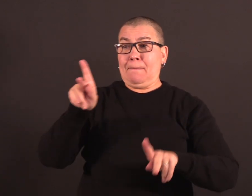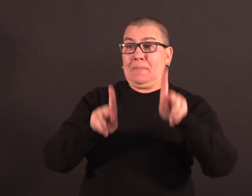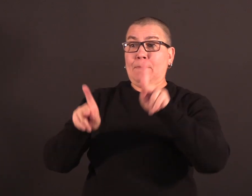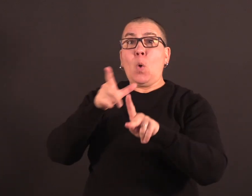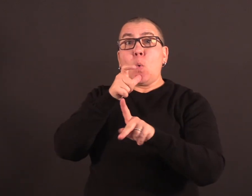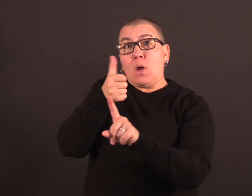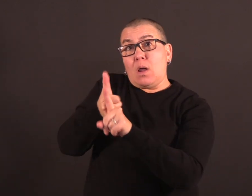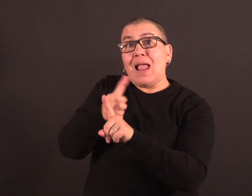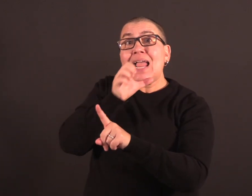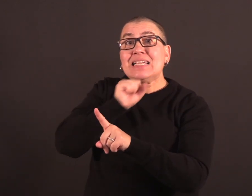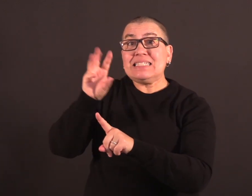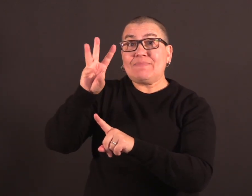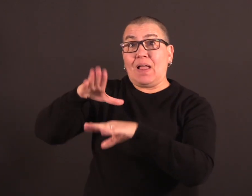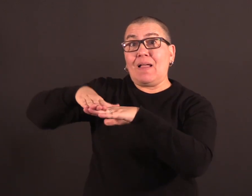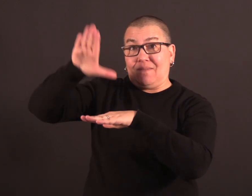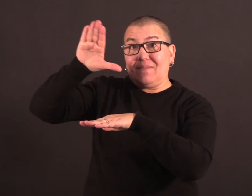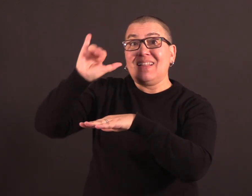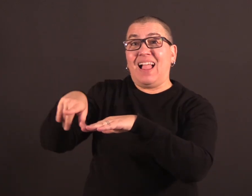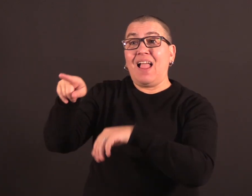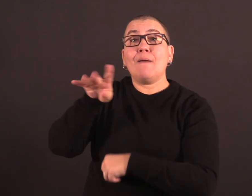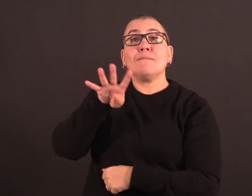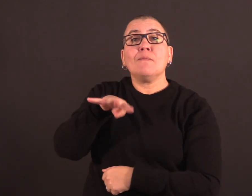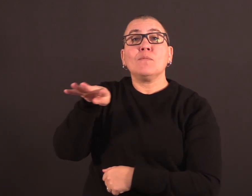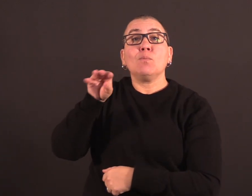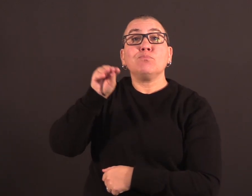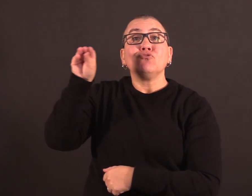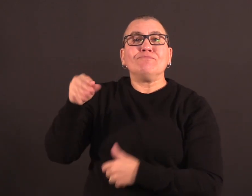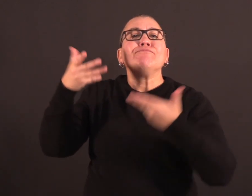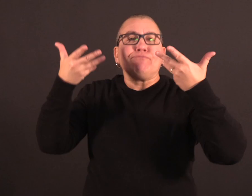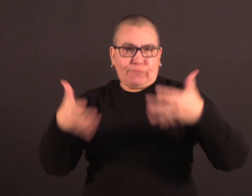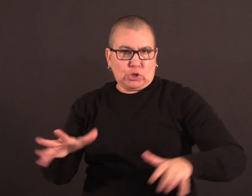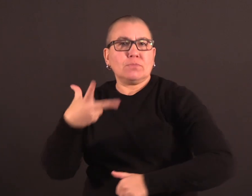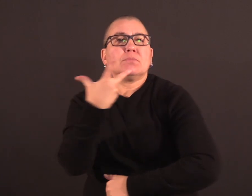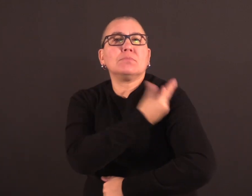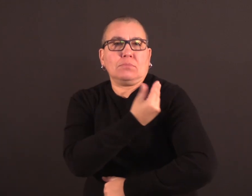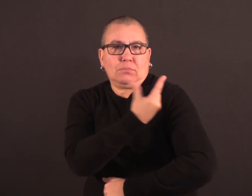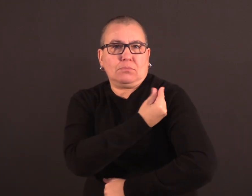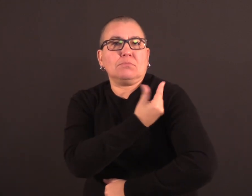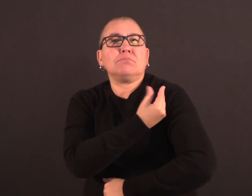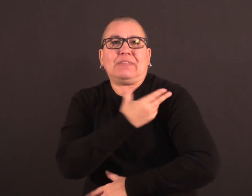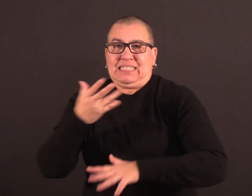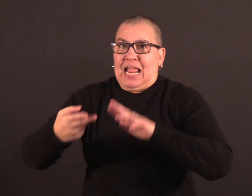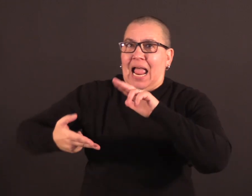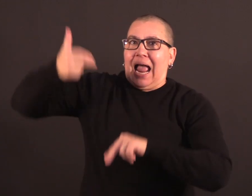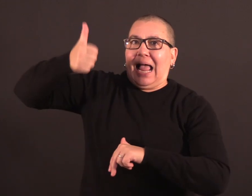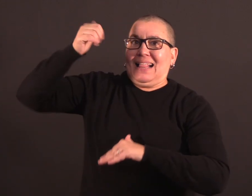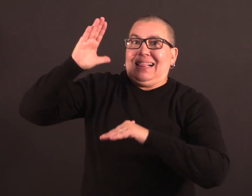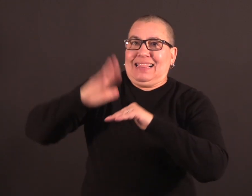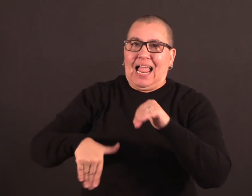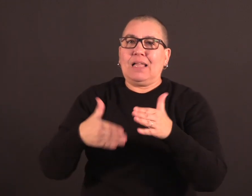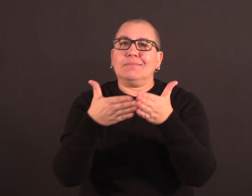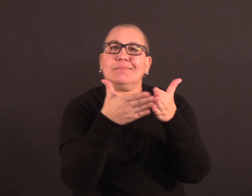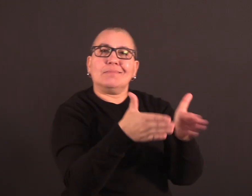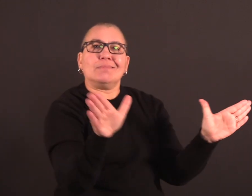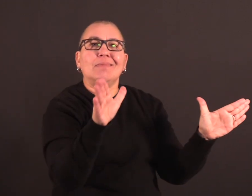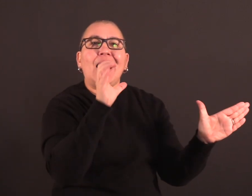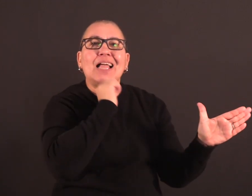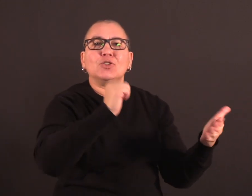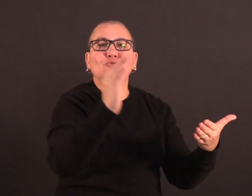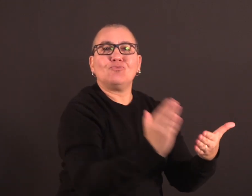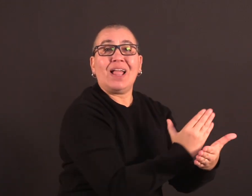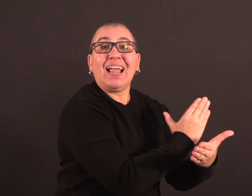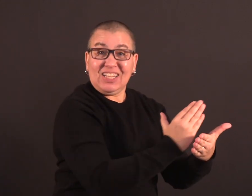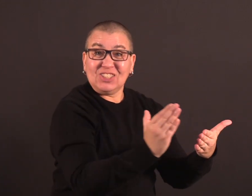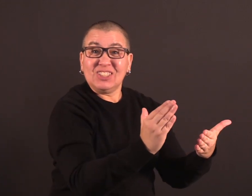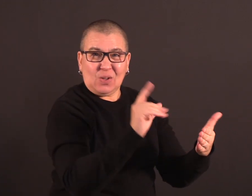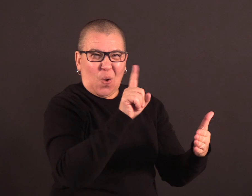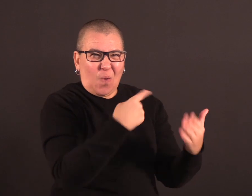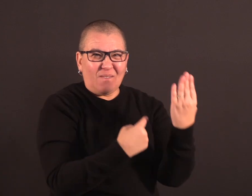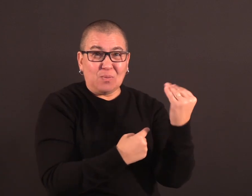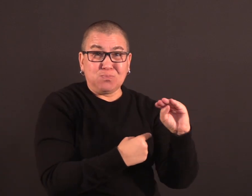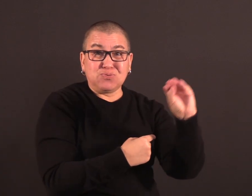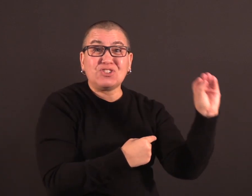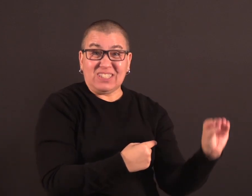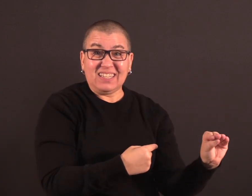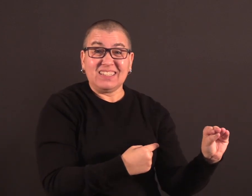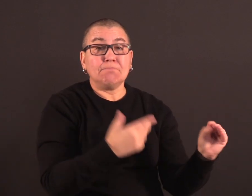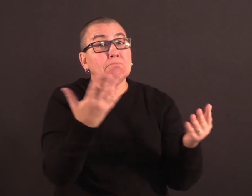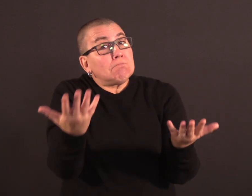Minnesotans of all ages. As reported by Axios Twin Cities, the latest CDC data show that